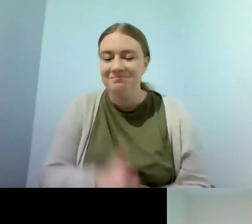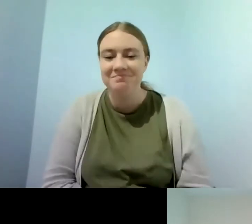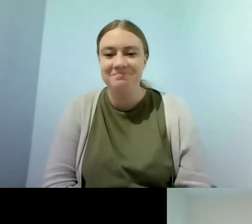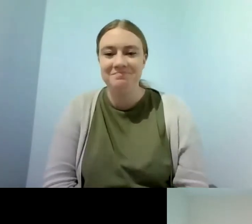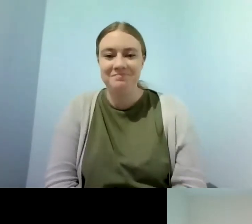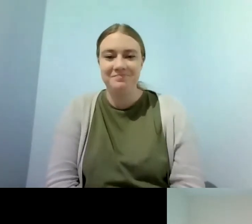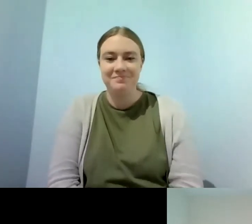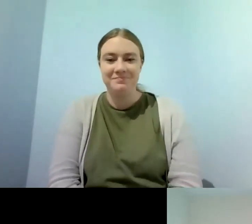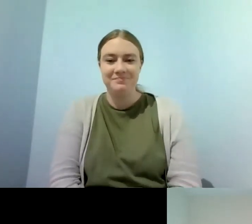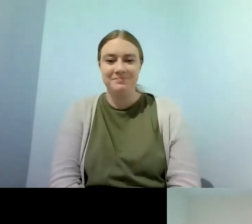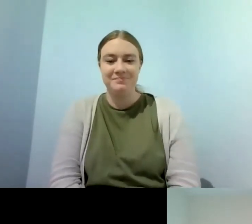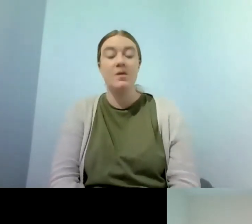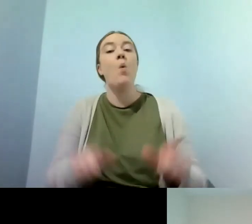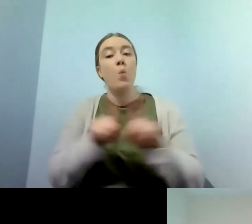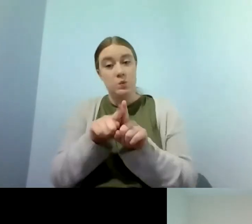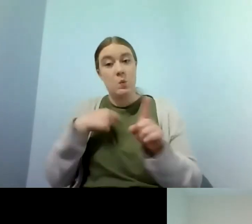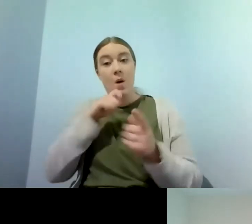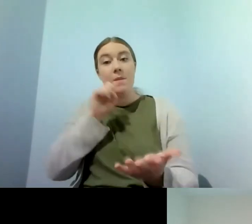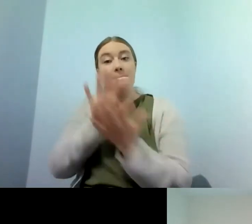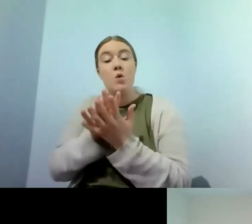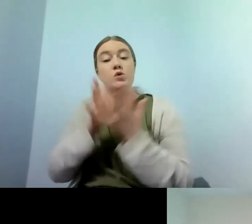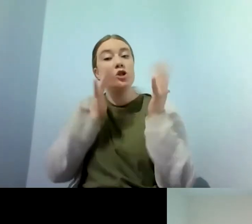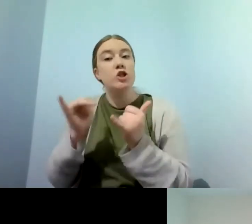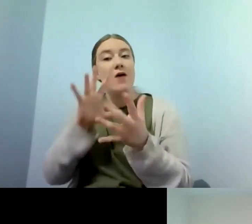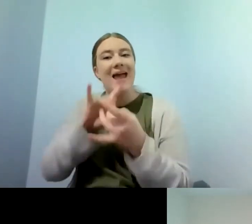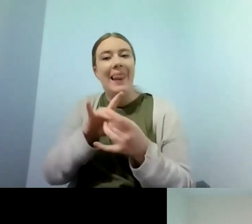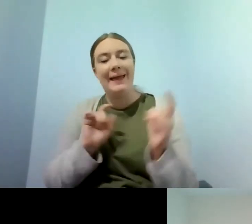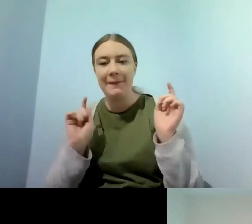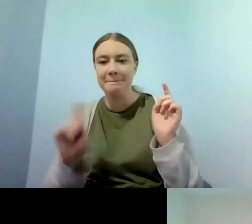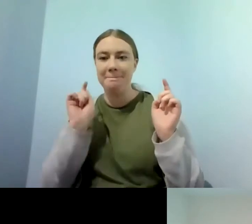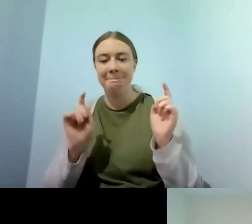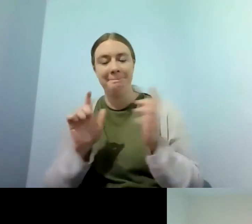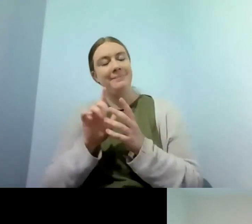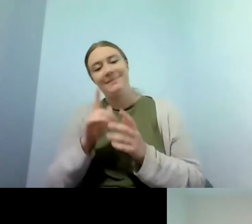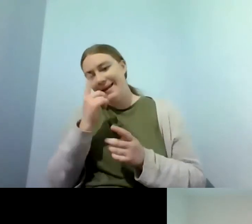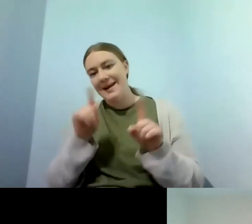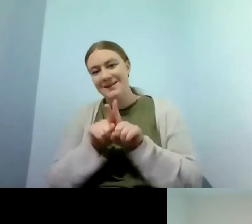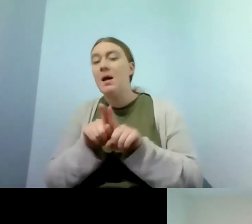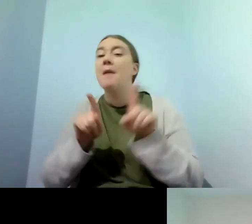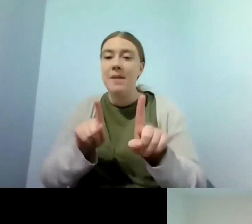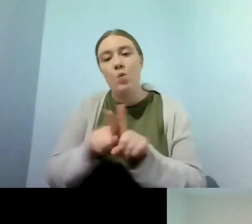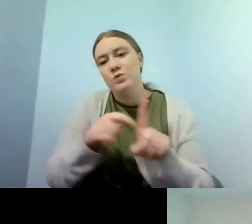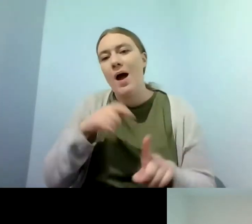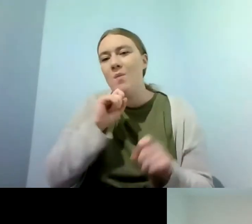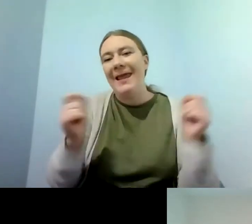and i will also post the survey link as well but as i said we'll be emailing all of this out